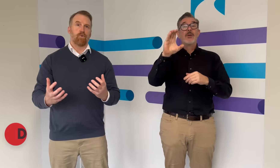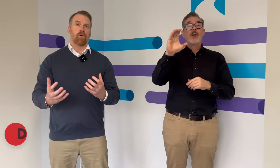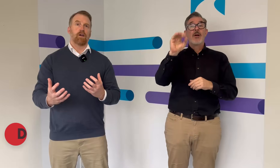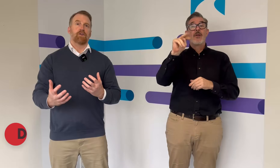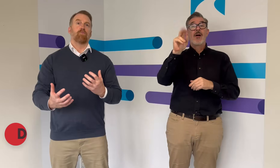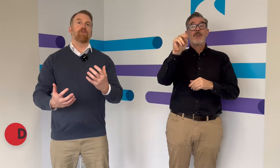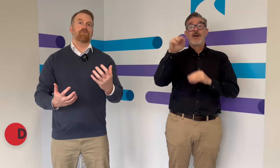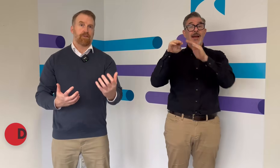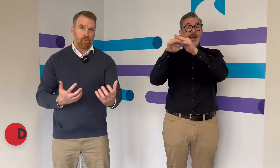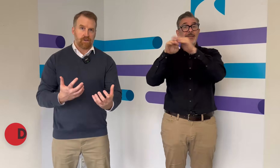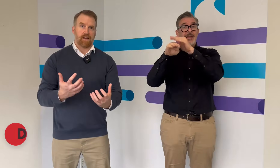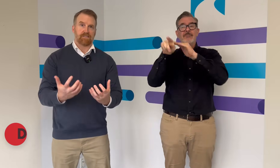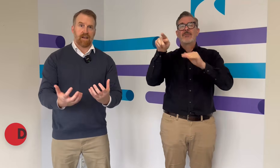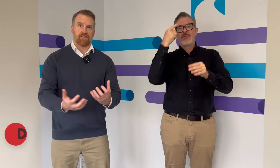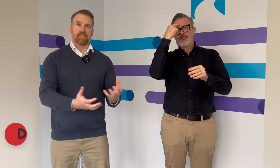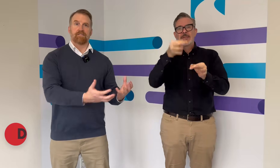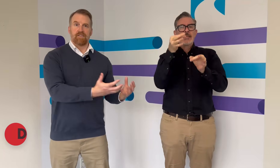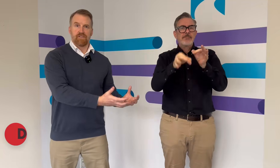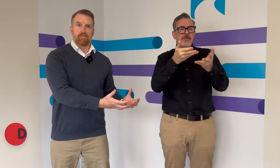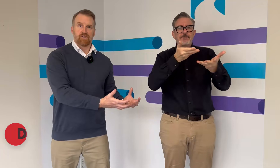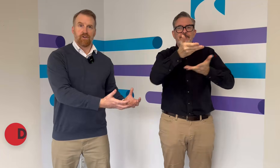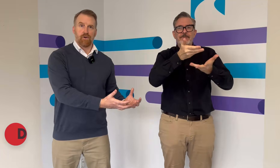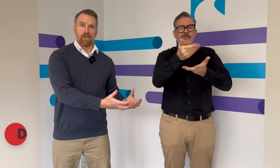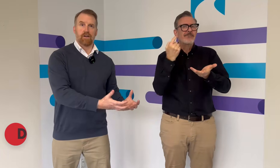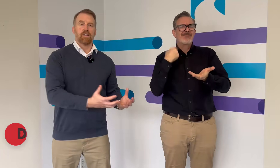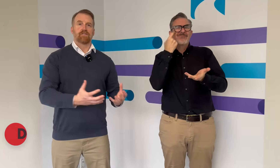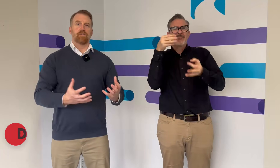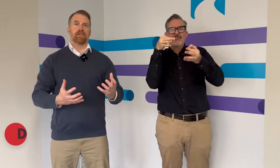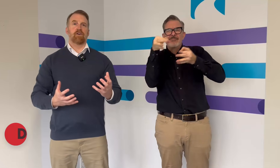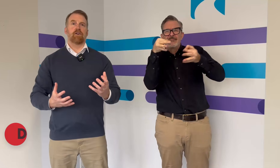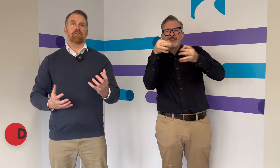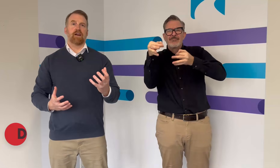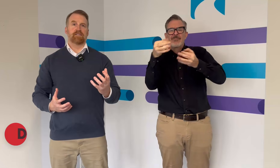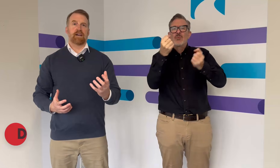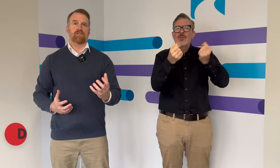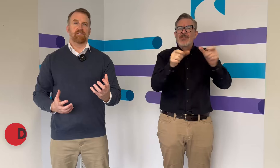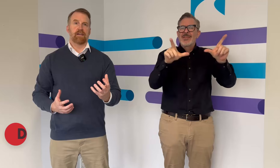So, Convo Access is for your more straightforward transactions as just mentioned earlier.